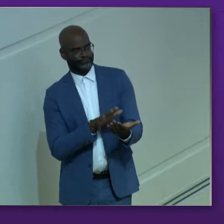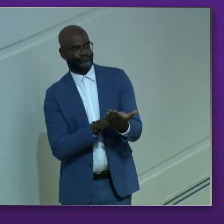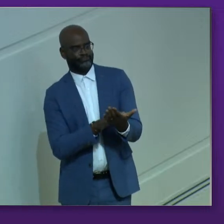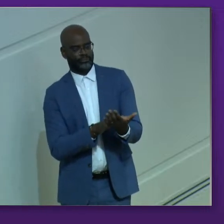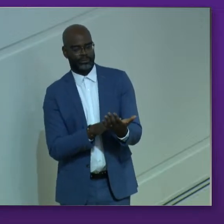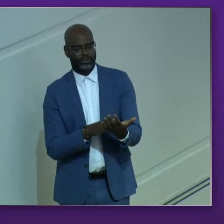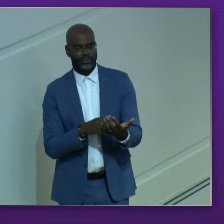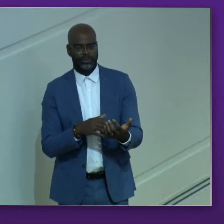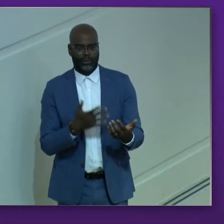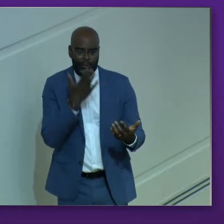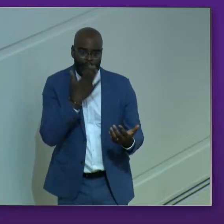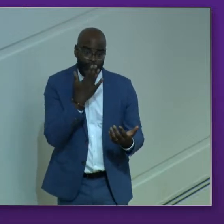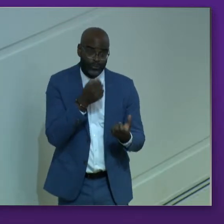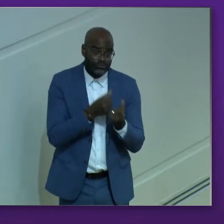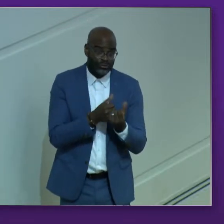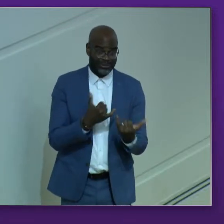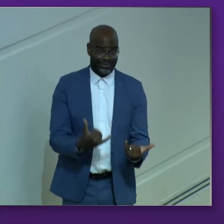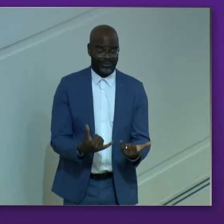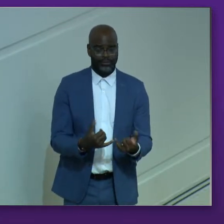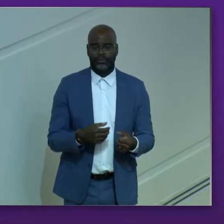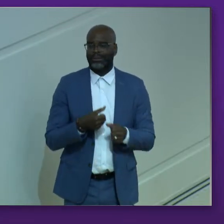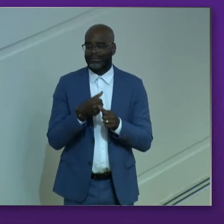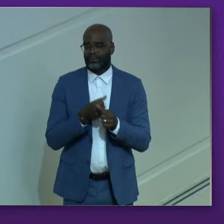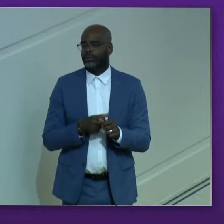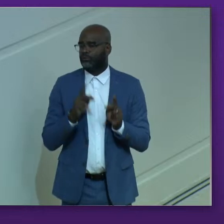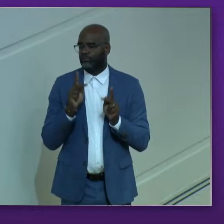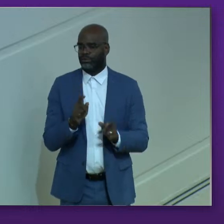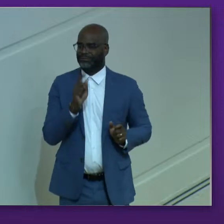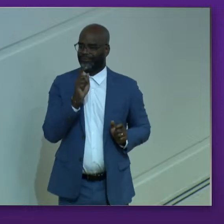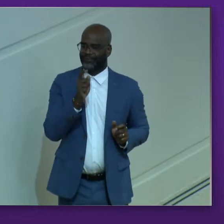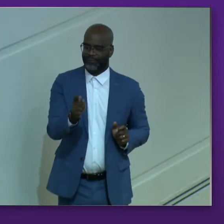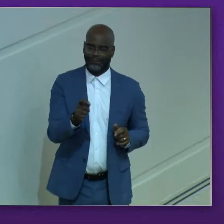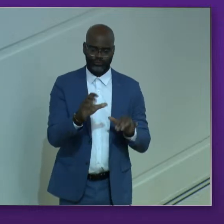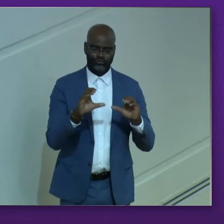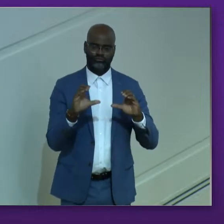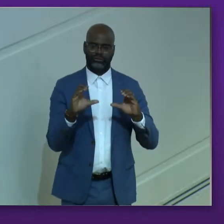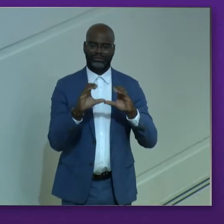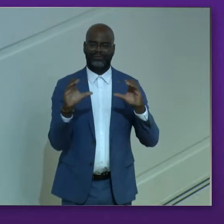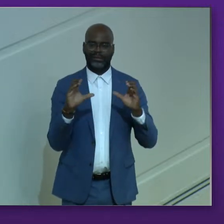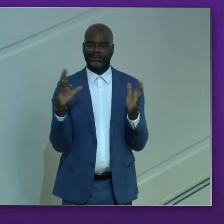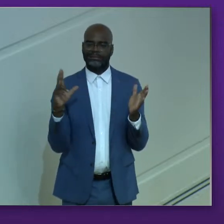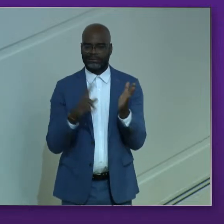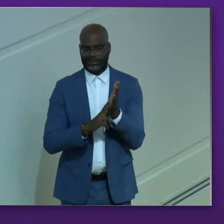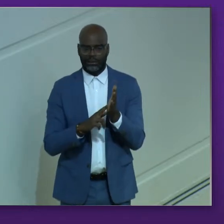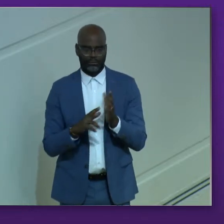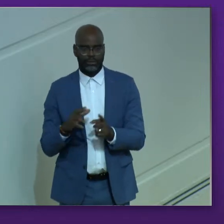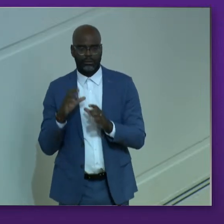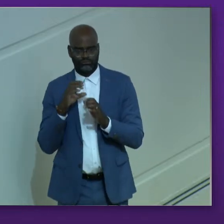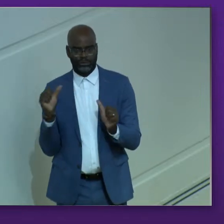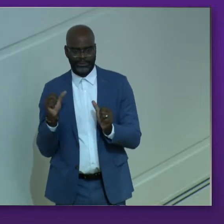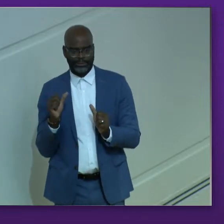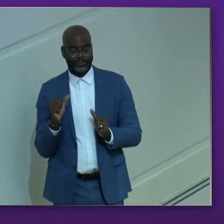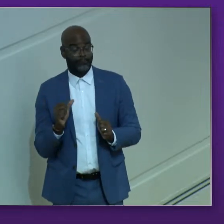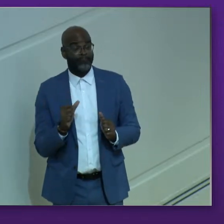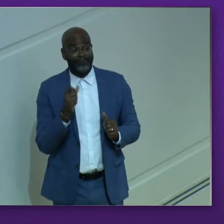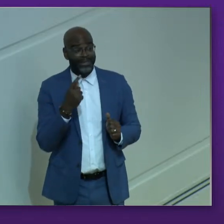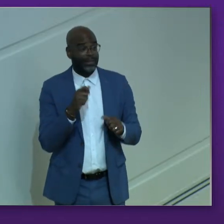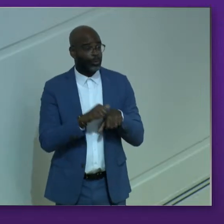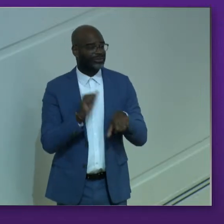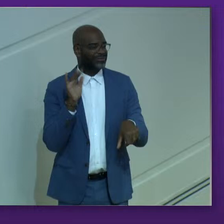INVITE YOU TO STAND AND BE RECOGNIZED. IN ADDITION TO THE RECOGNITION AND GRATITUDE THAT WE EXPRESS